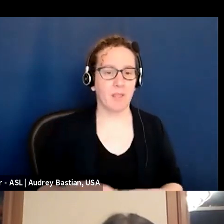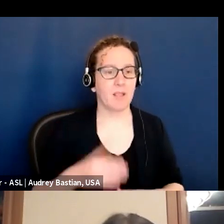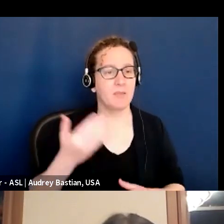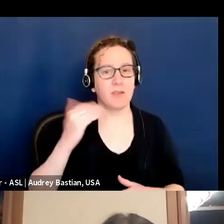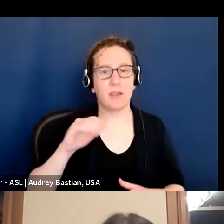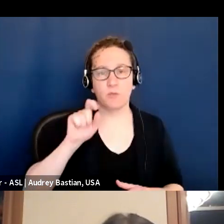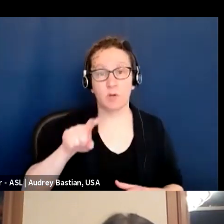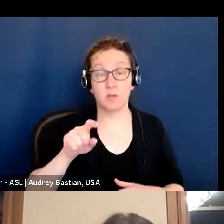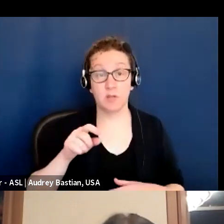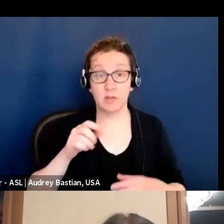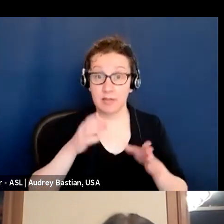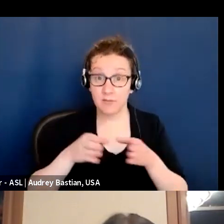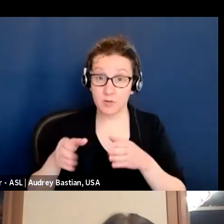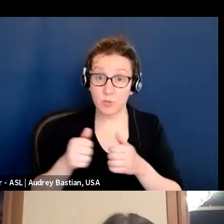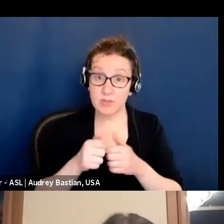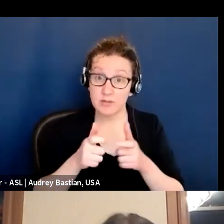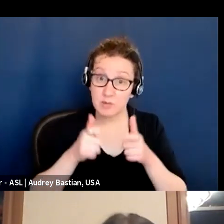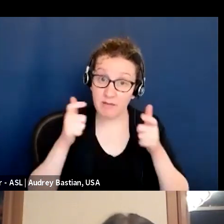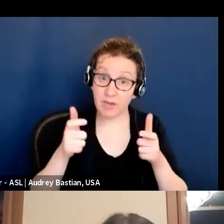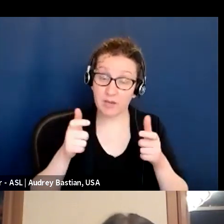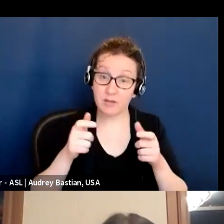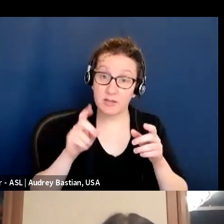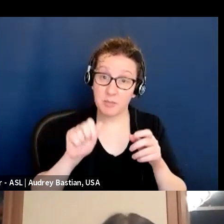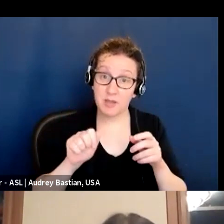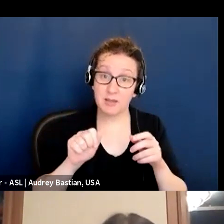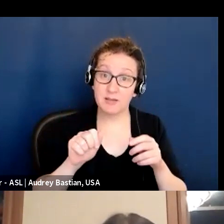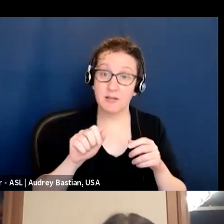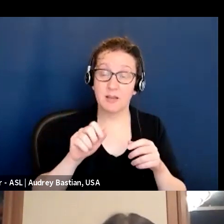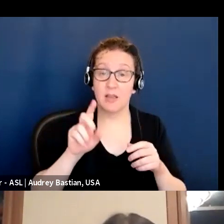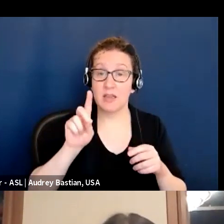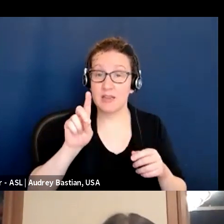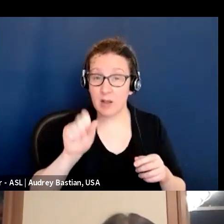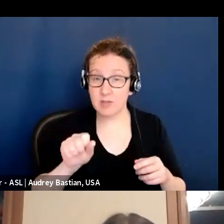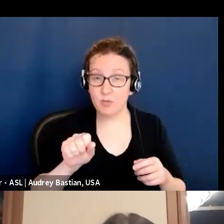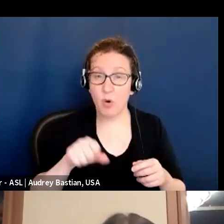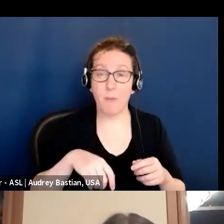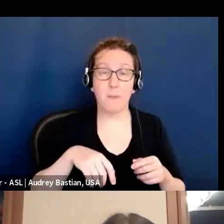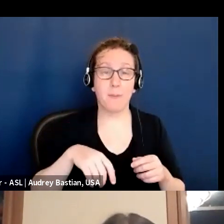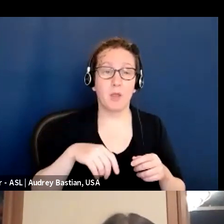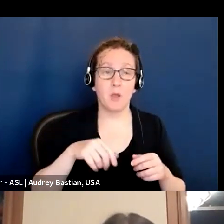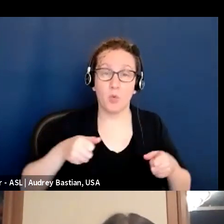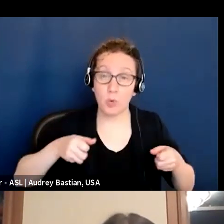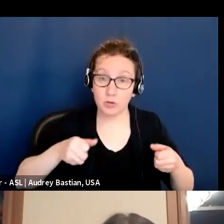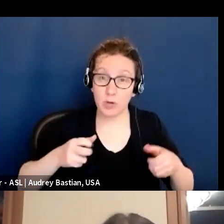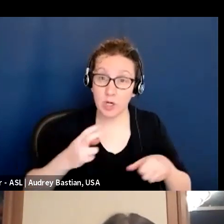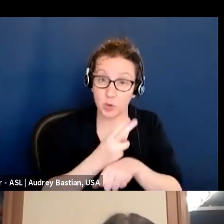significant disabilities such as down syndrome or wheelchair users do exchange? I'd suppose